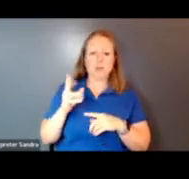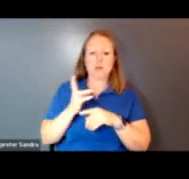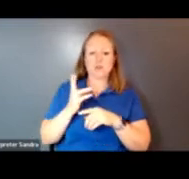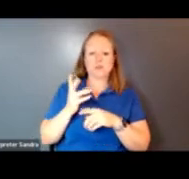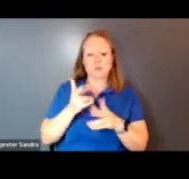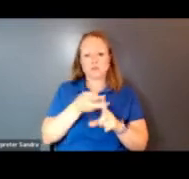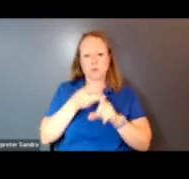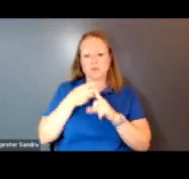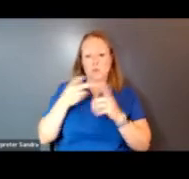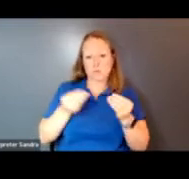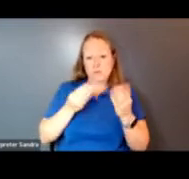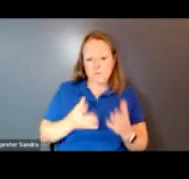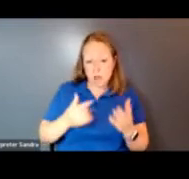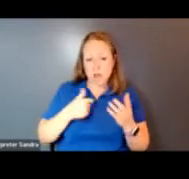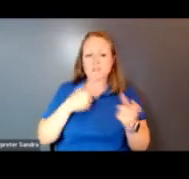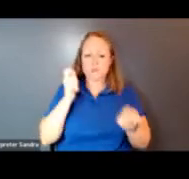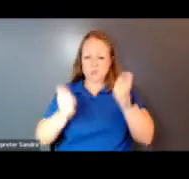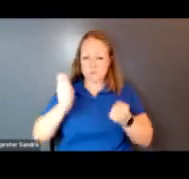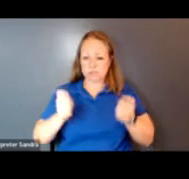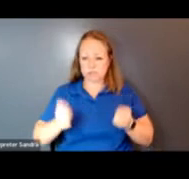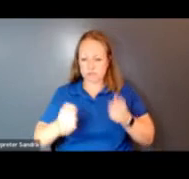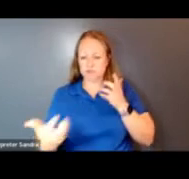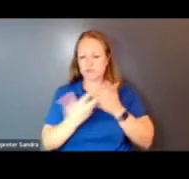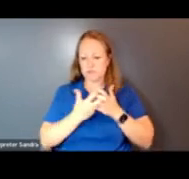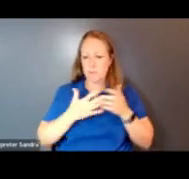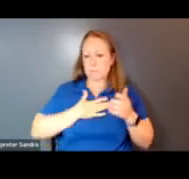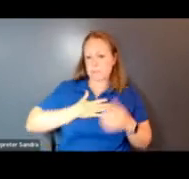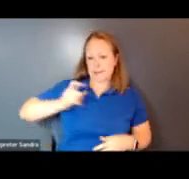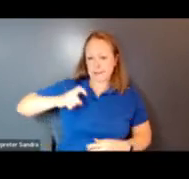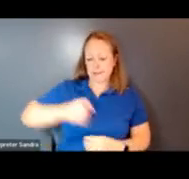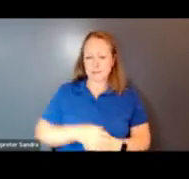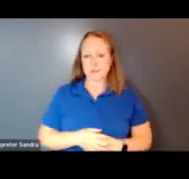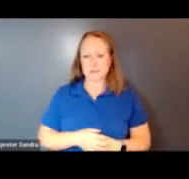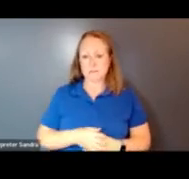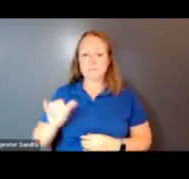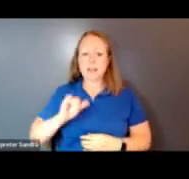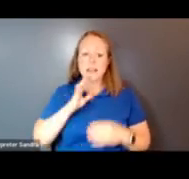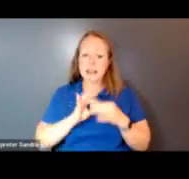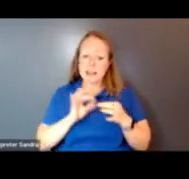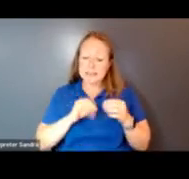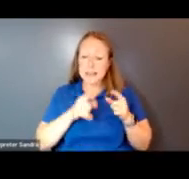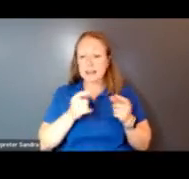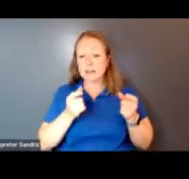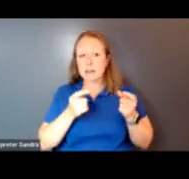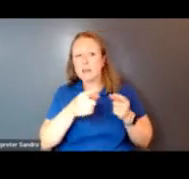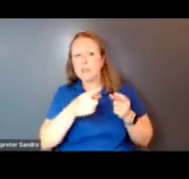needs and expectations. And as I said, I get fewer responses, but they're better quality. And I